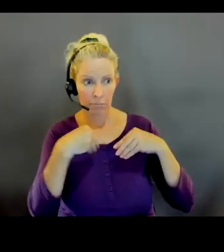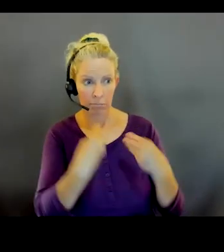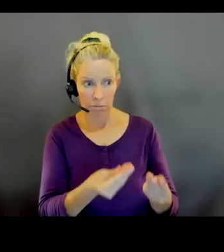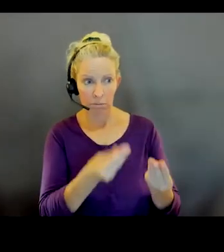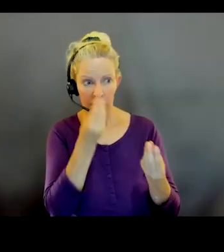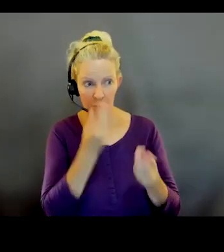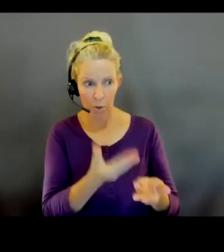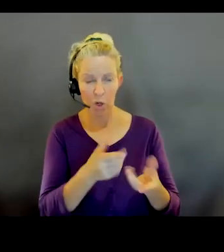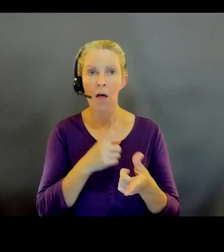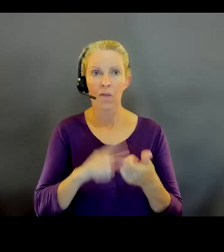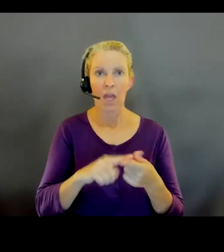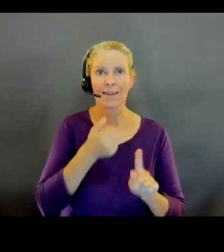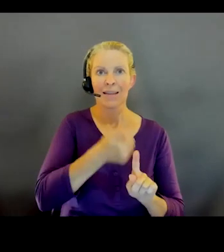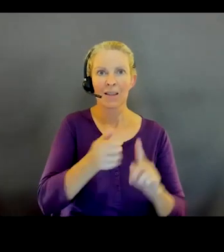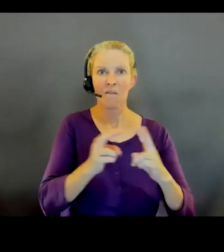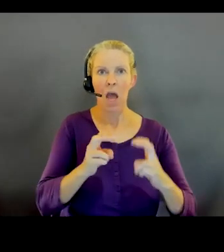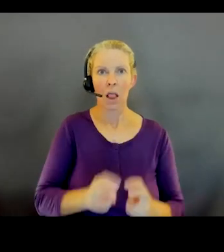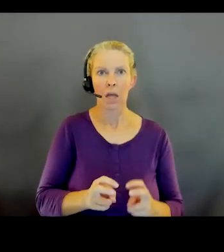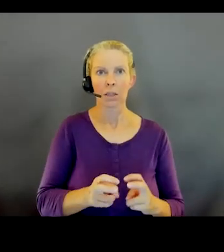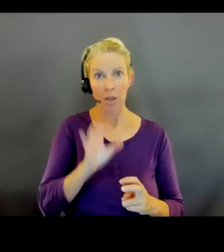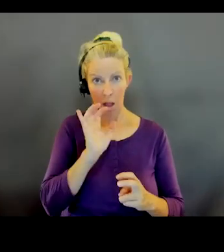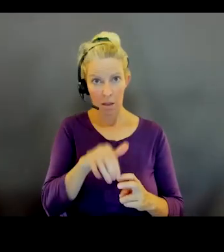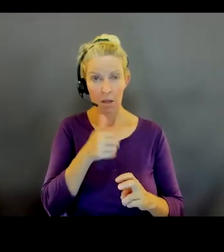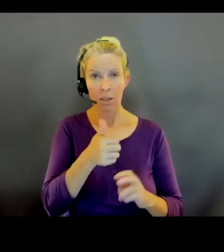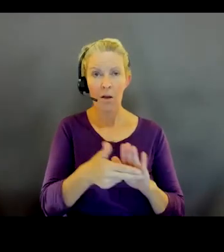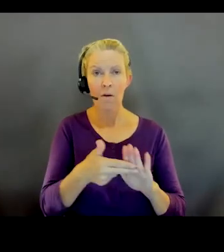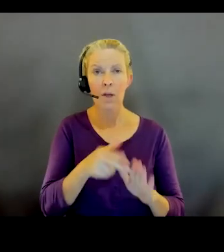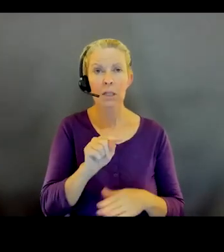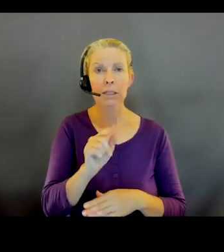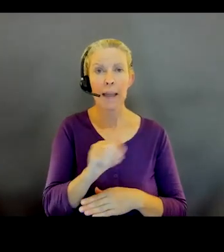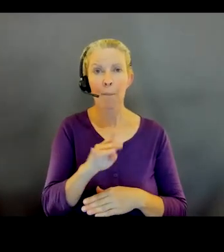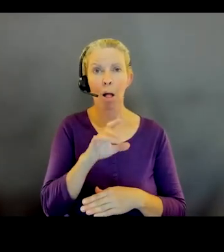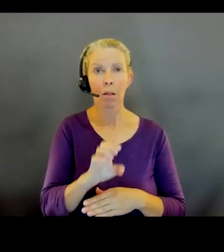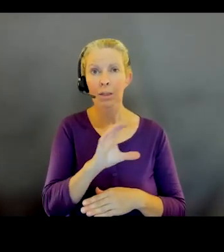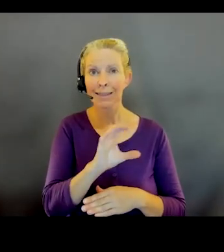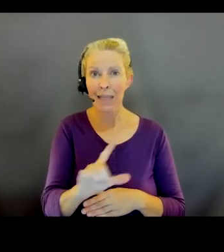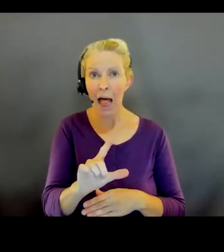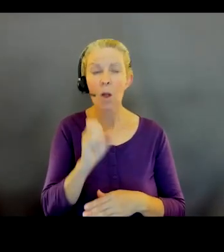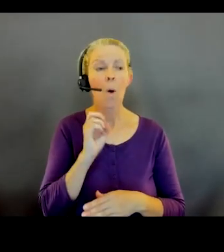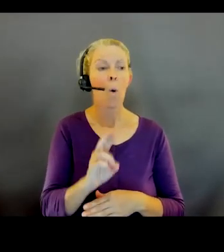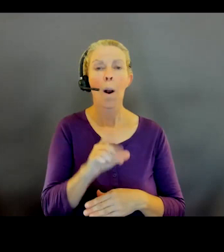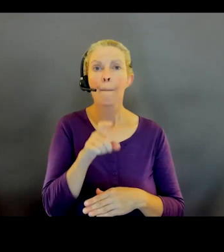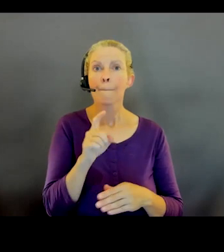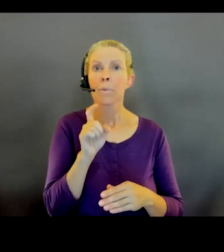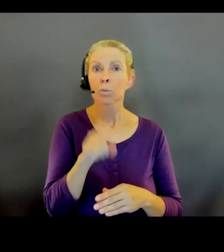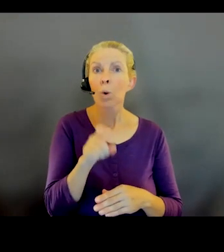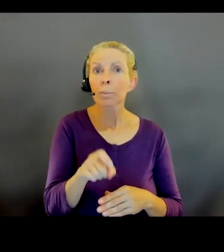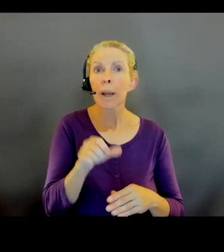is that a table so? Is that thing supposed to be a button? But it is not keyboard accessible? Oh,